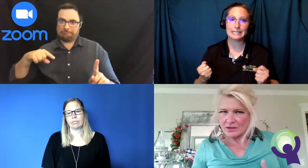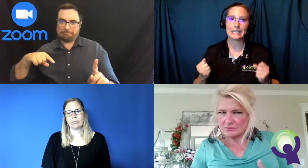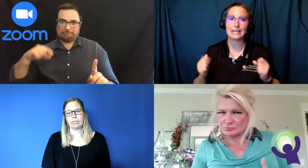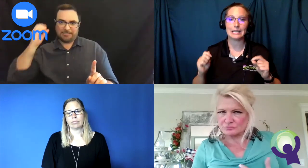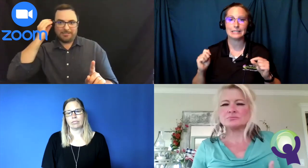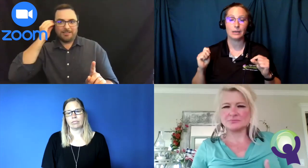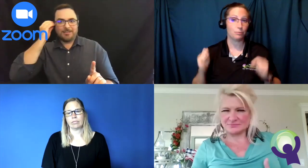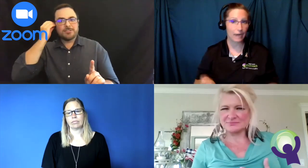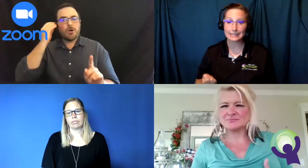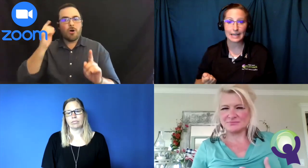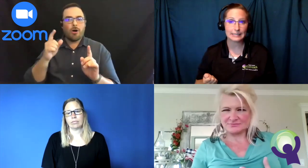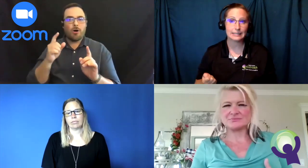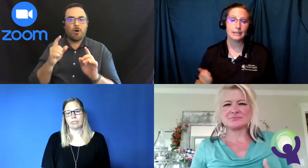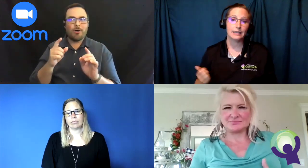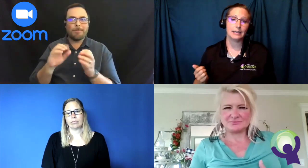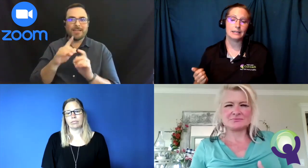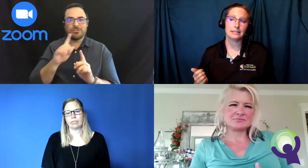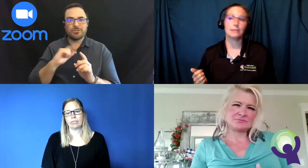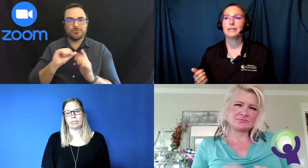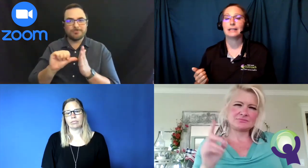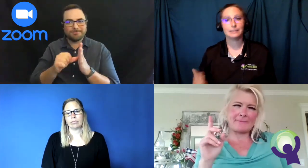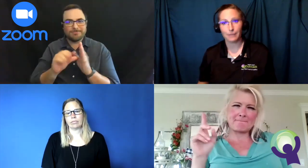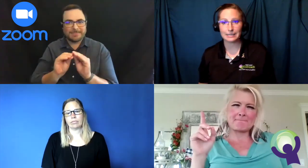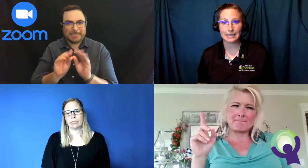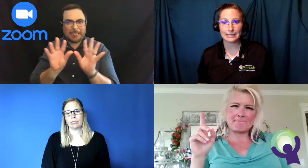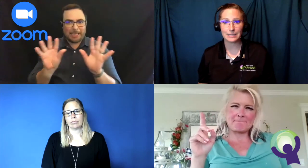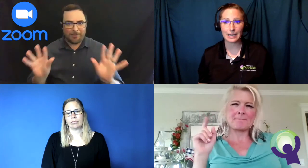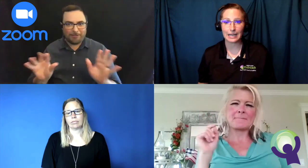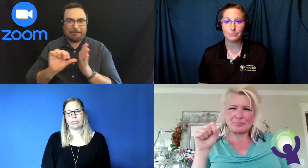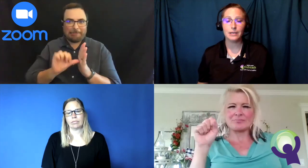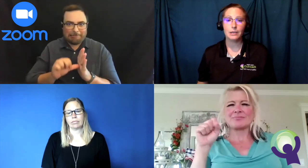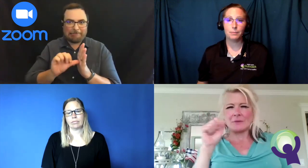it's a process. It's something that might take some time.